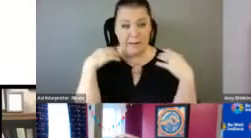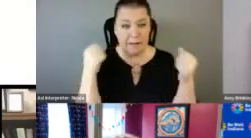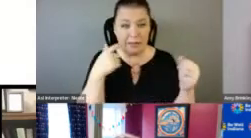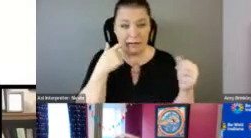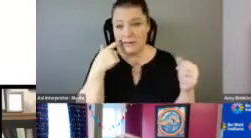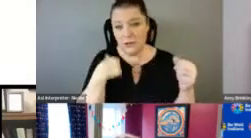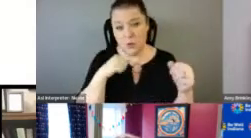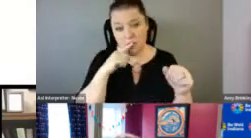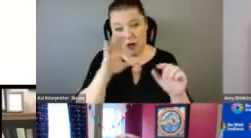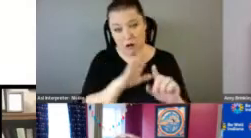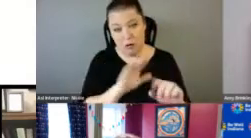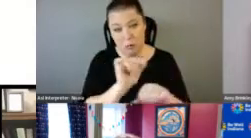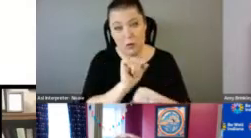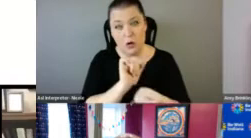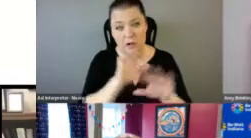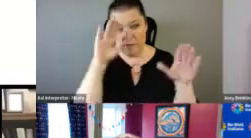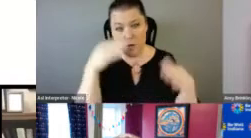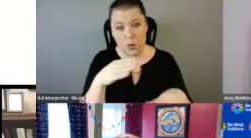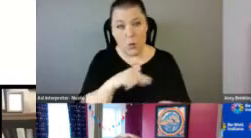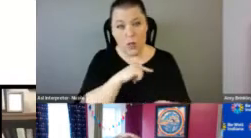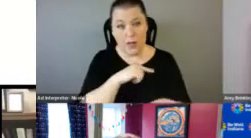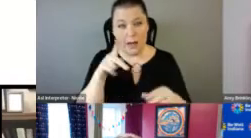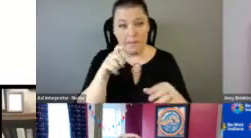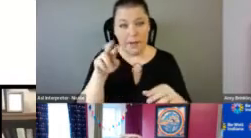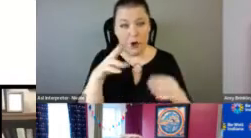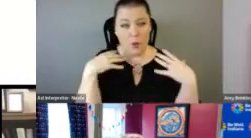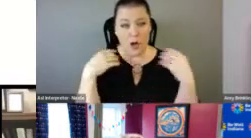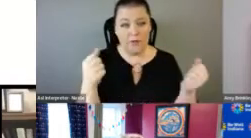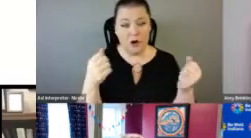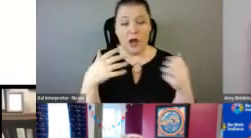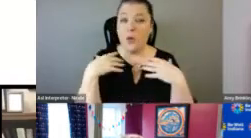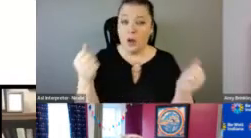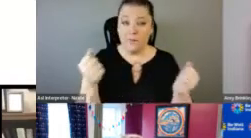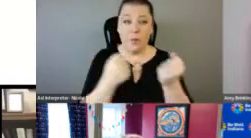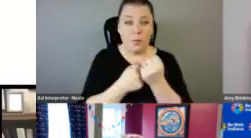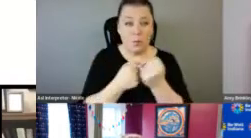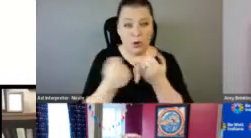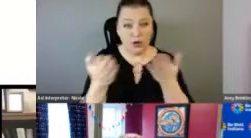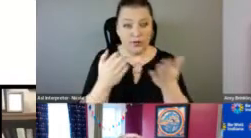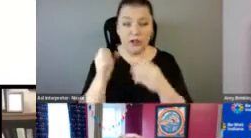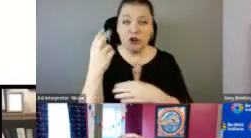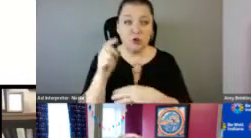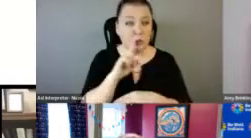focuses on quality peer recovery and recovery support services. And she's excited to be part of